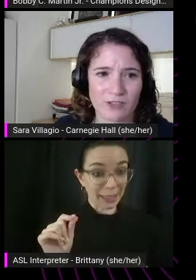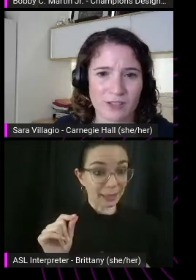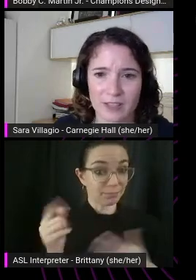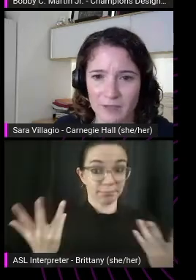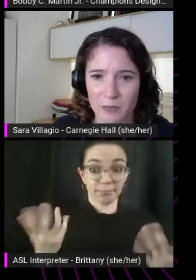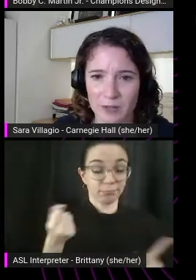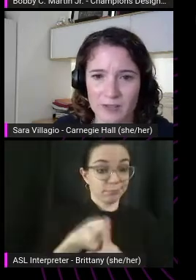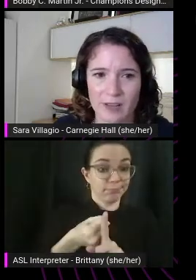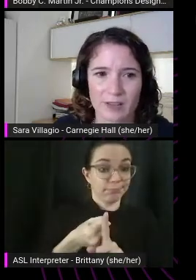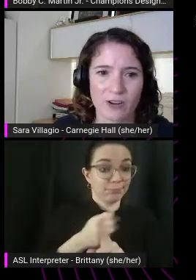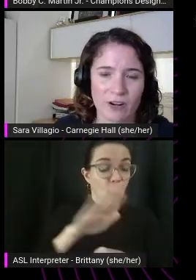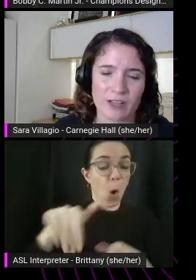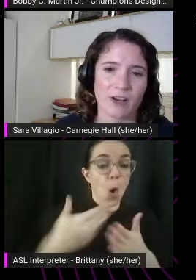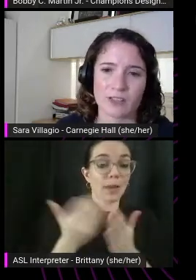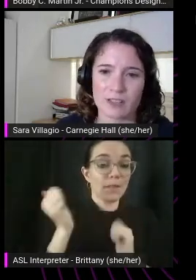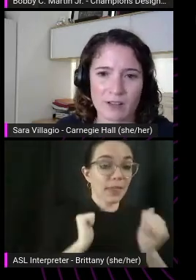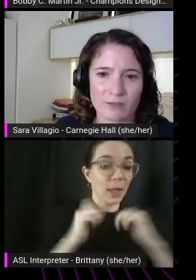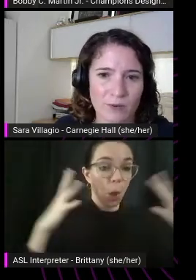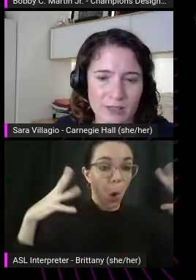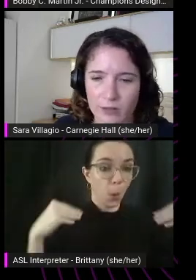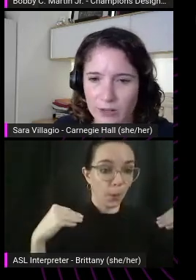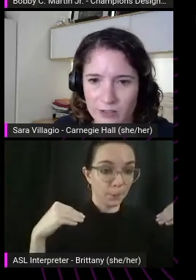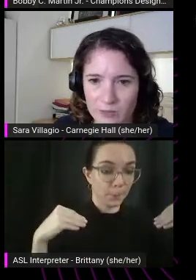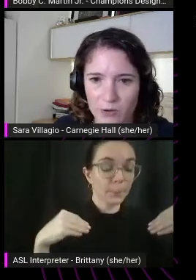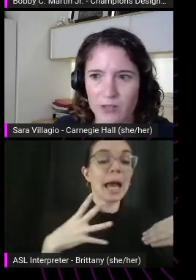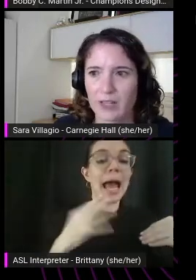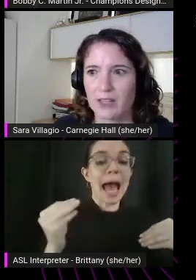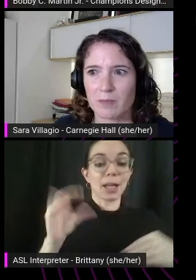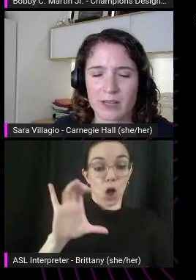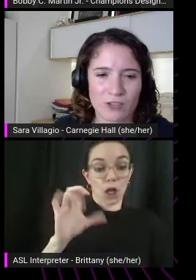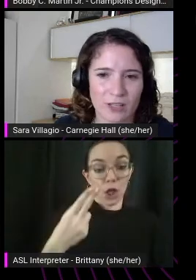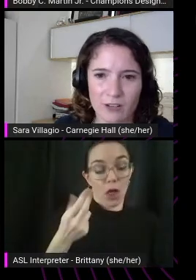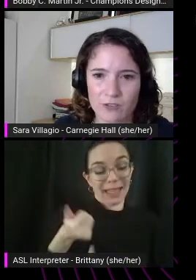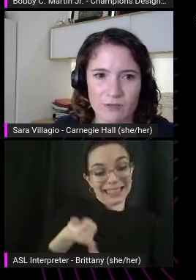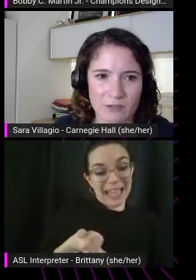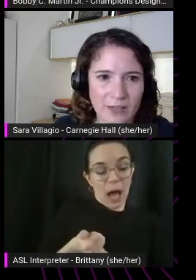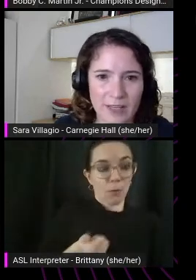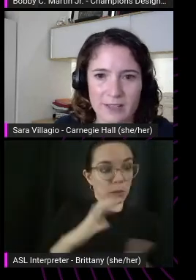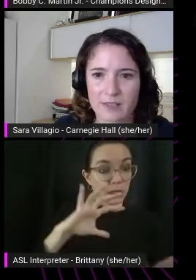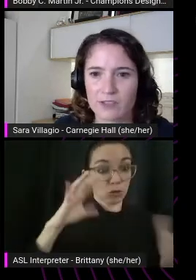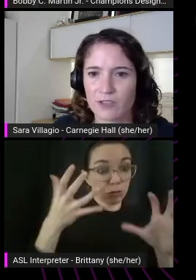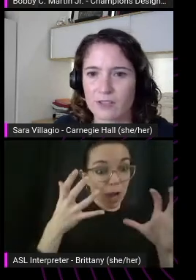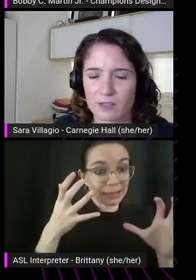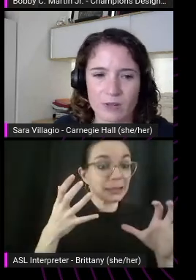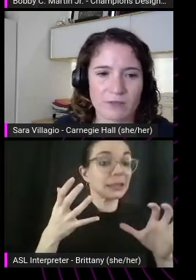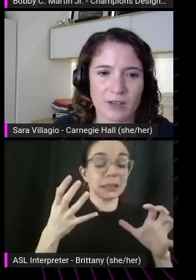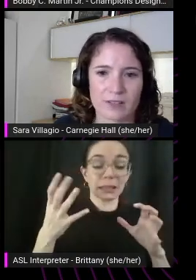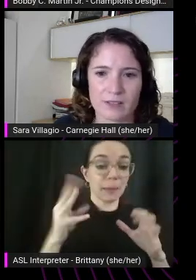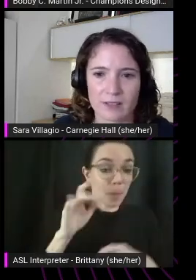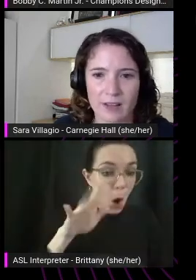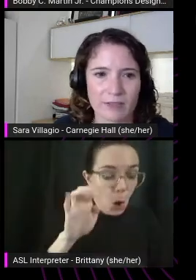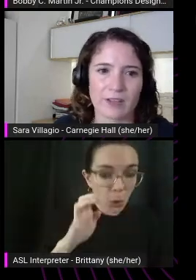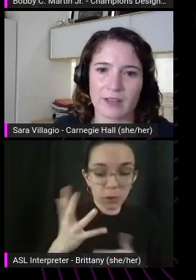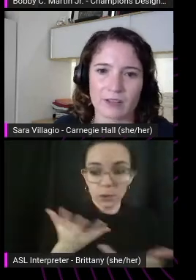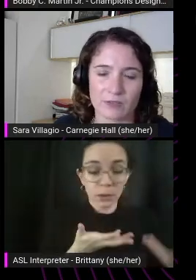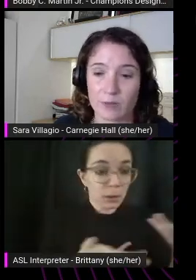Just like everyone's. And Carnegie Hall itself went into crisis mode, managing hundreds of event cancellations and refunds and everything else.